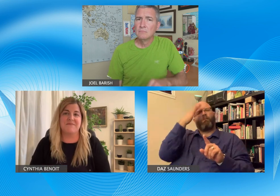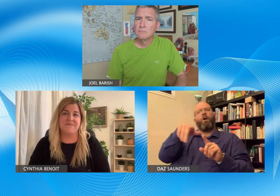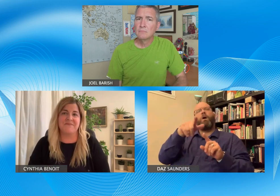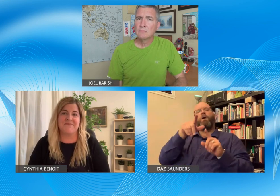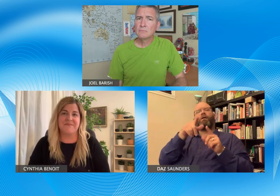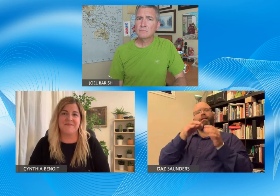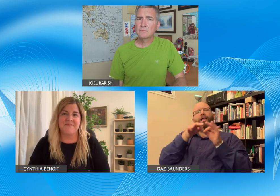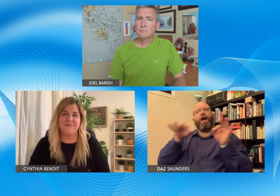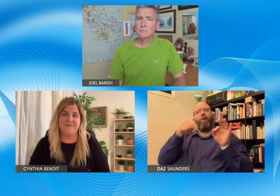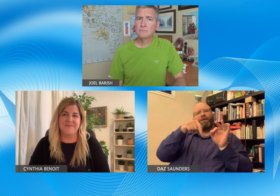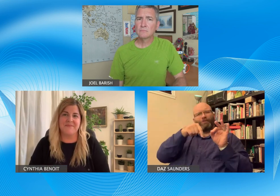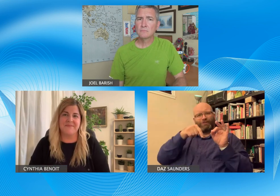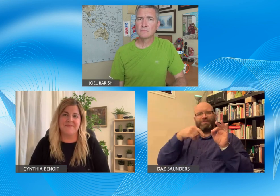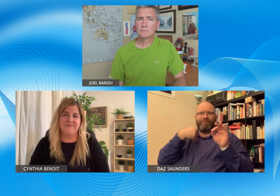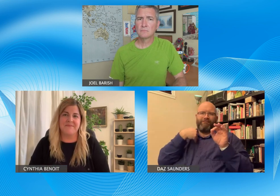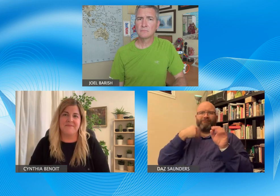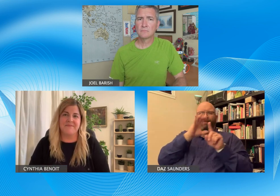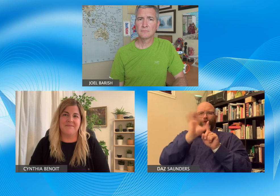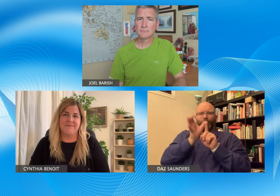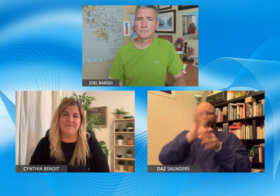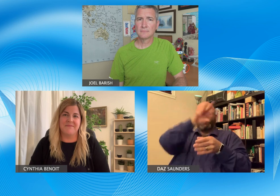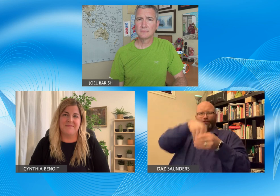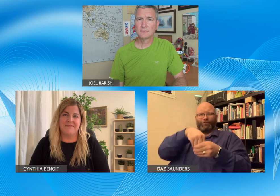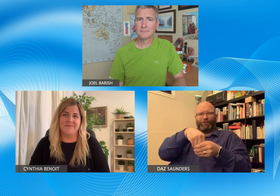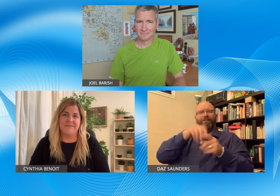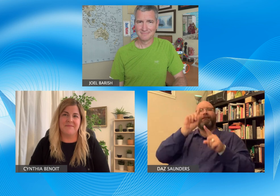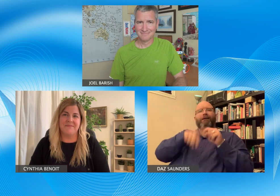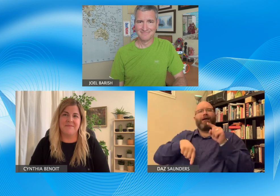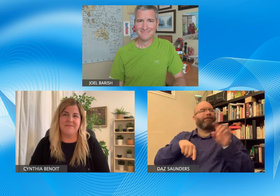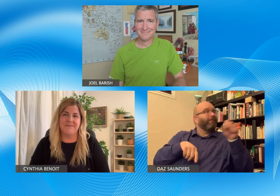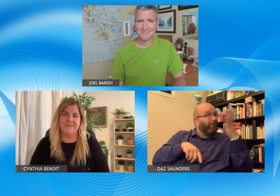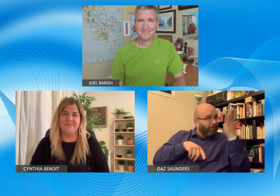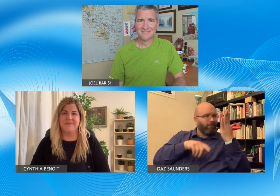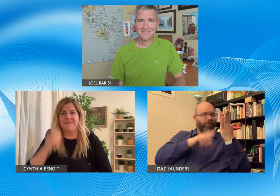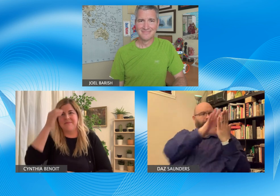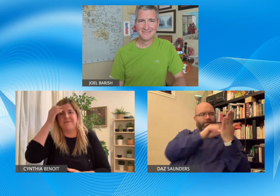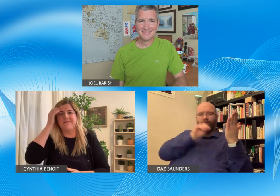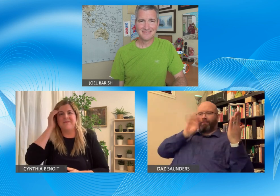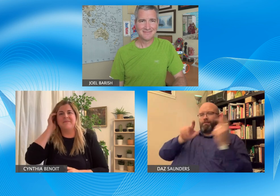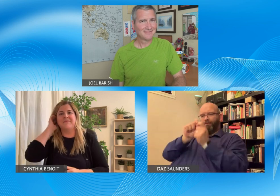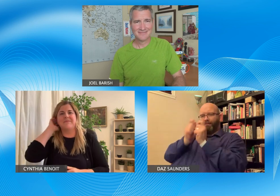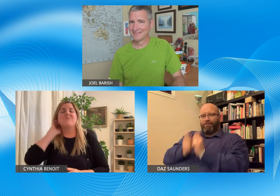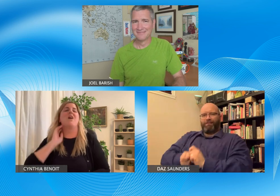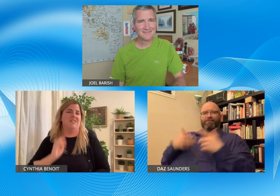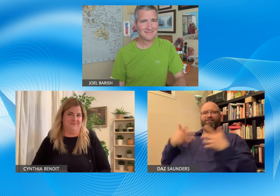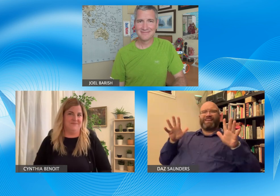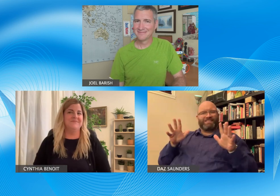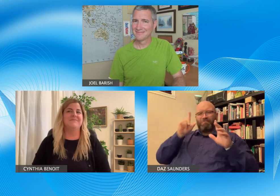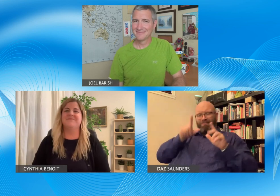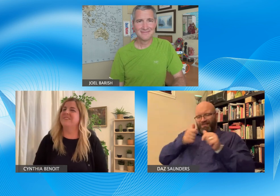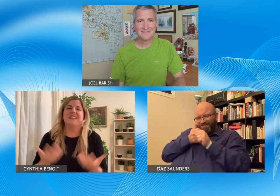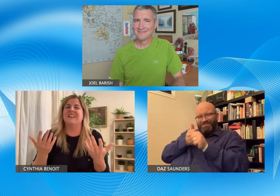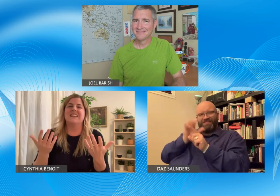Did you know that within a language, there is a cultural component? You can’t just replicate a language and expect the culture to follow suit. You must consider the